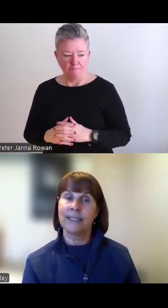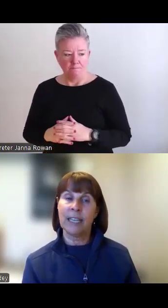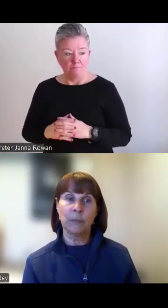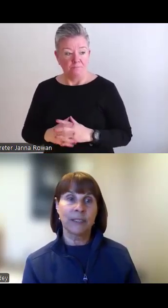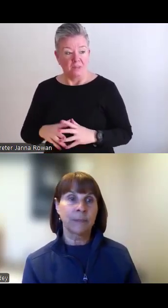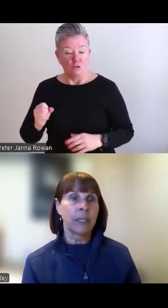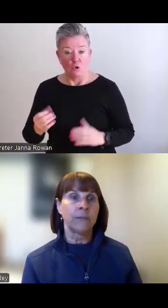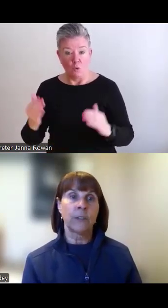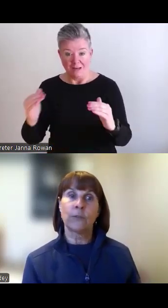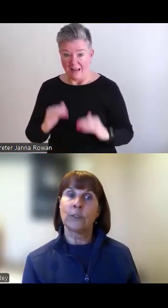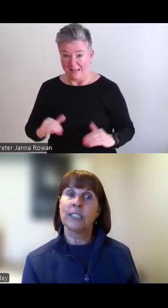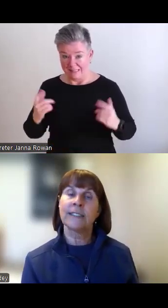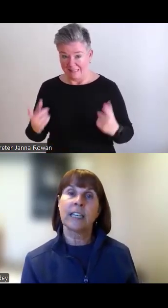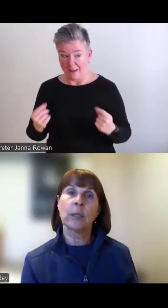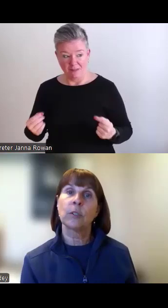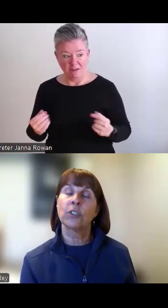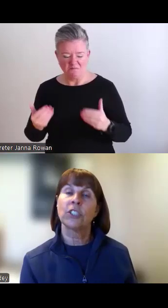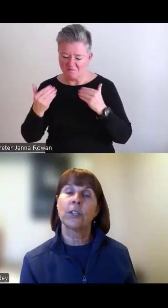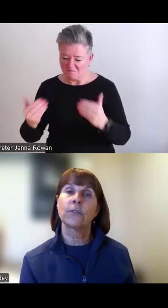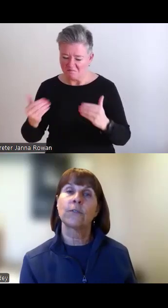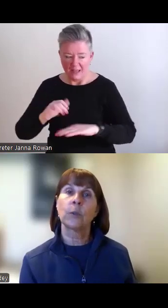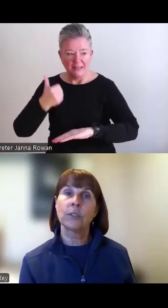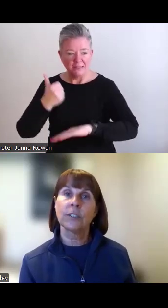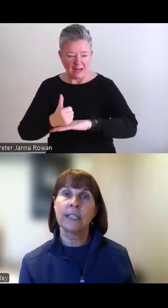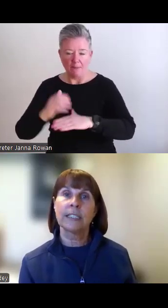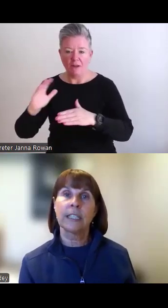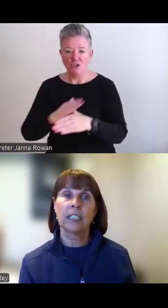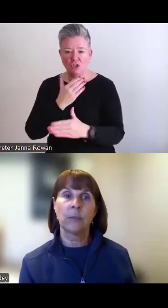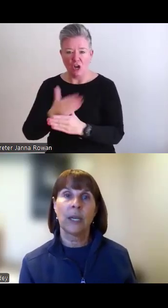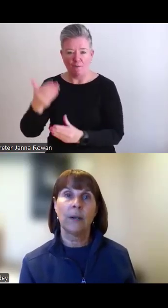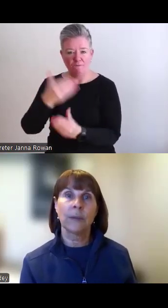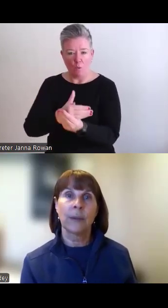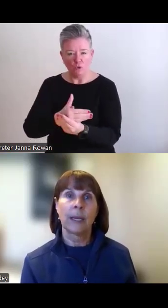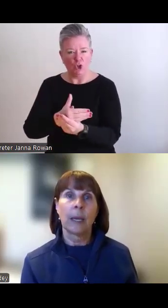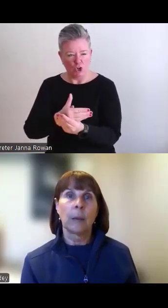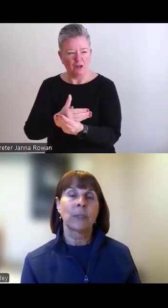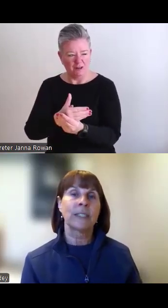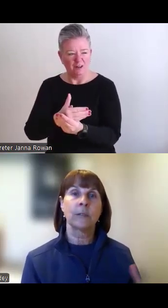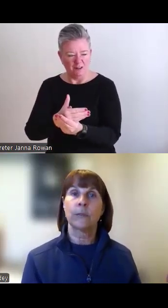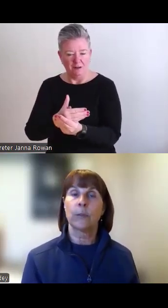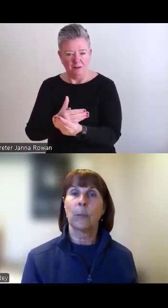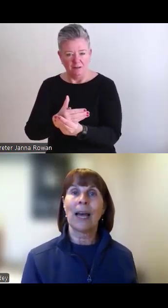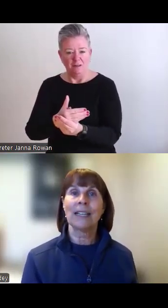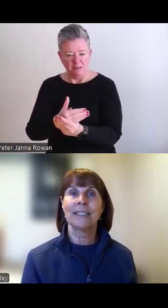next steps, feel free to set up those shared folders that I talked about. Please refer back